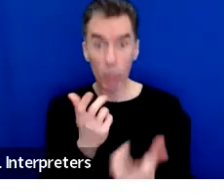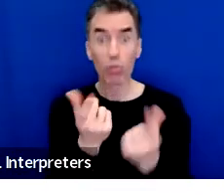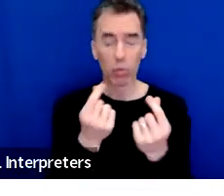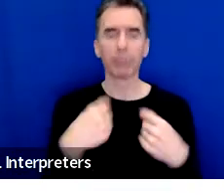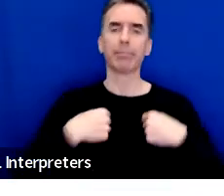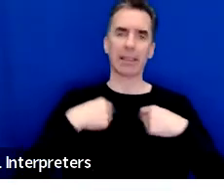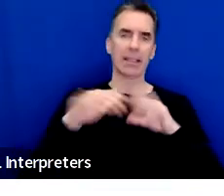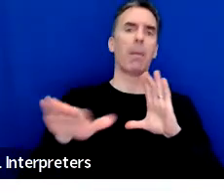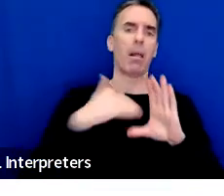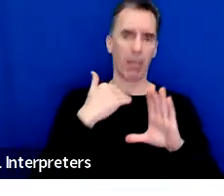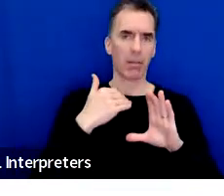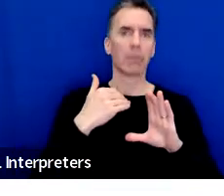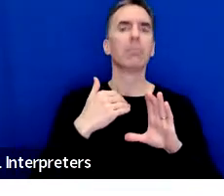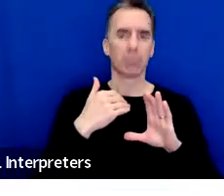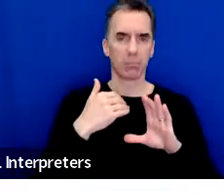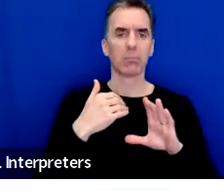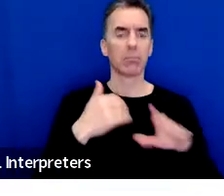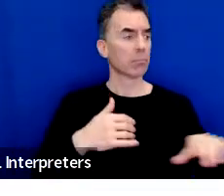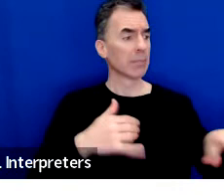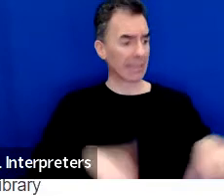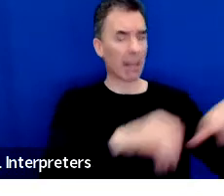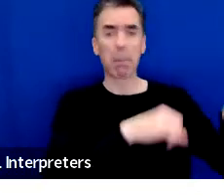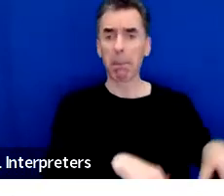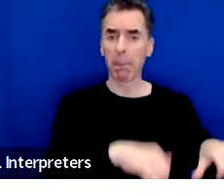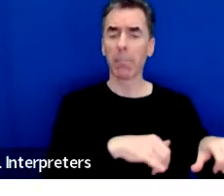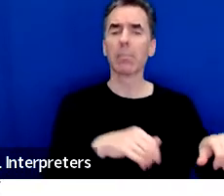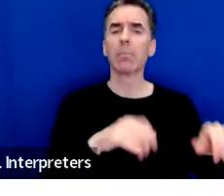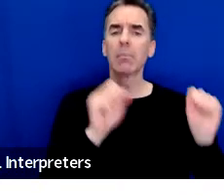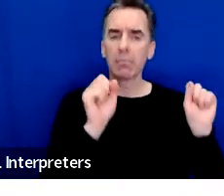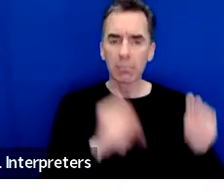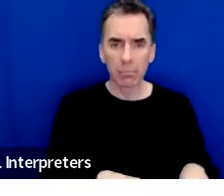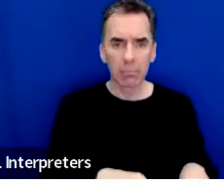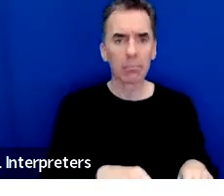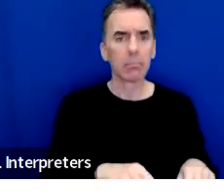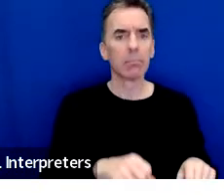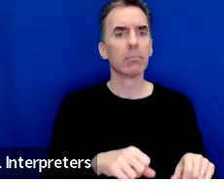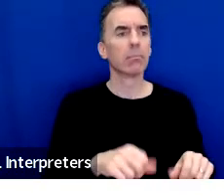We do all collect for these specific areas.